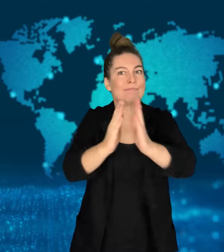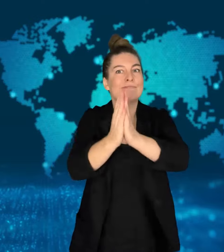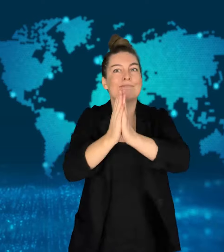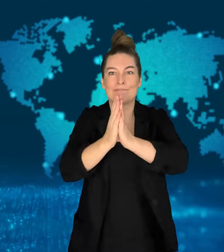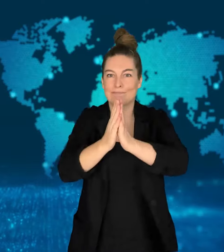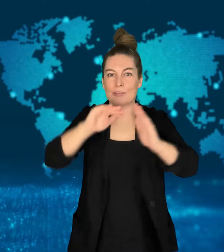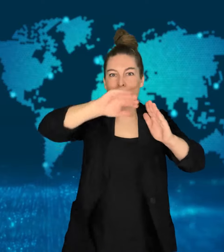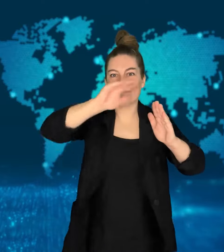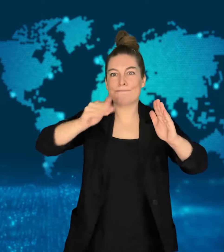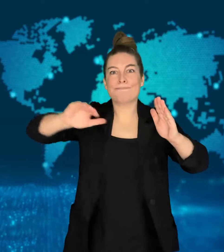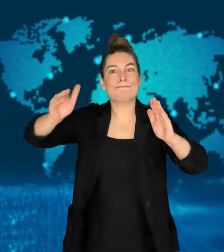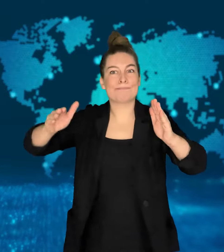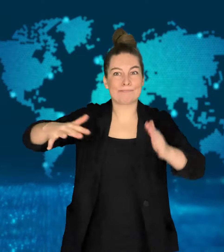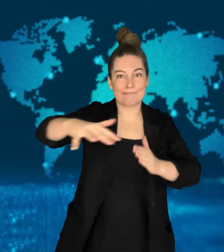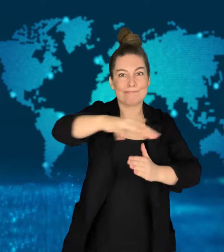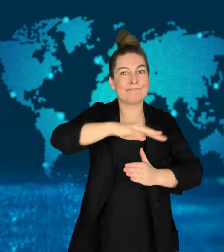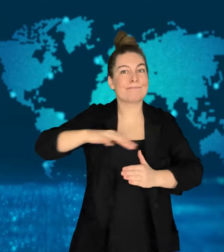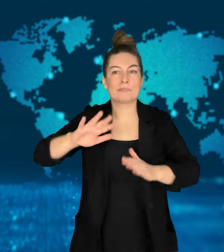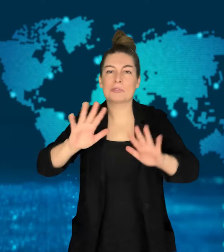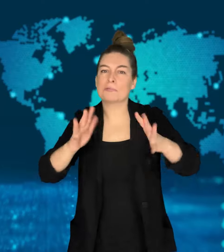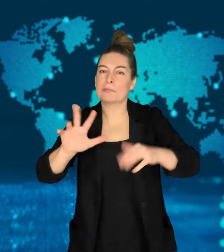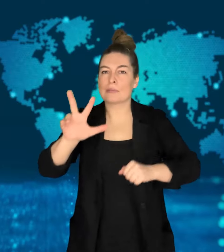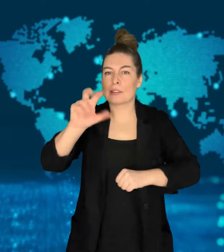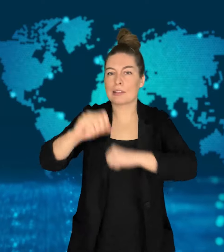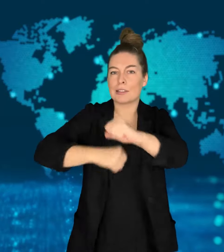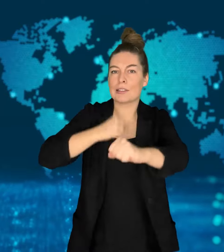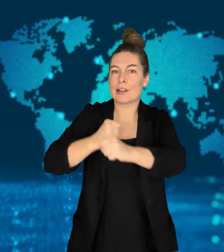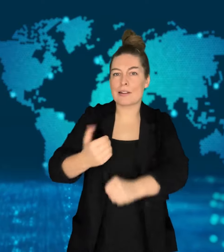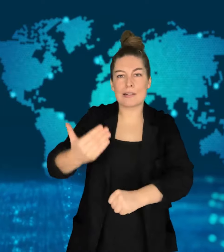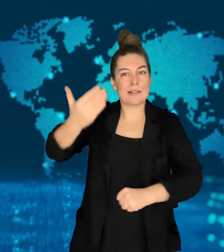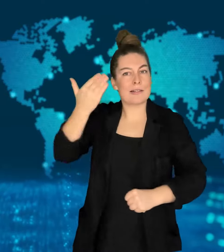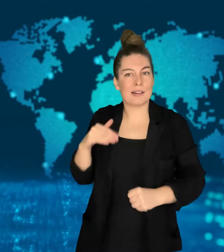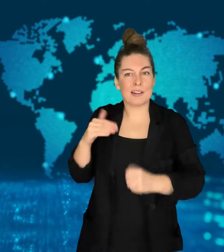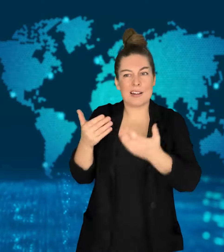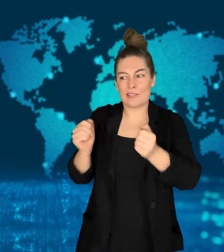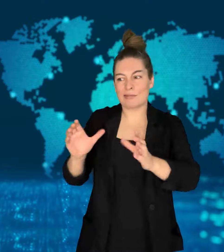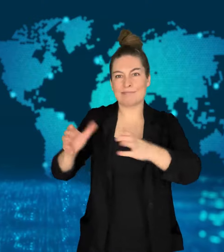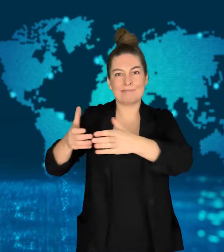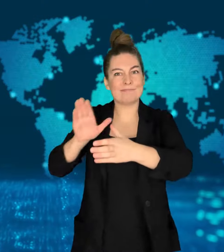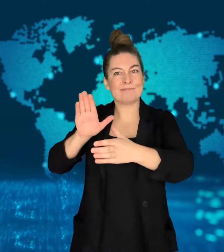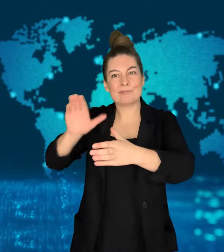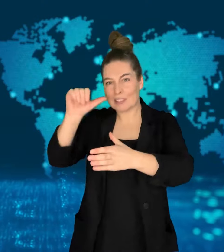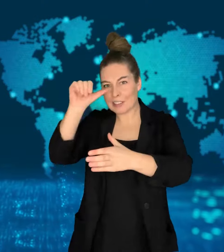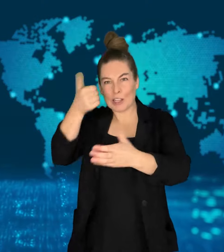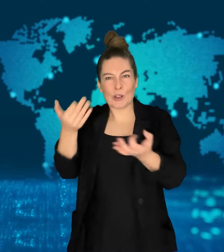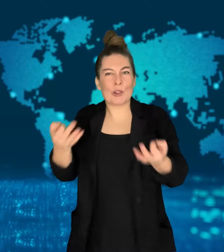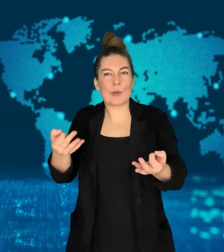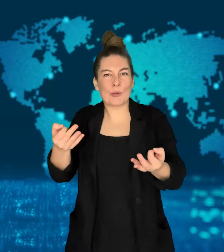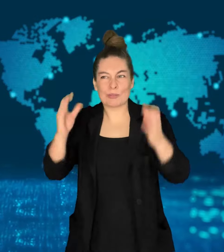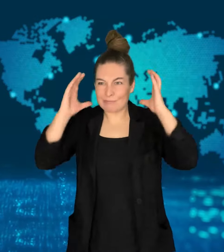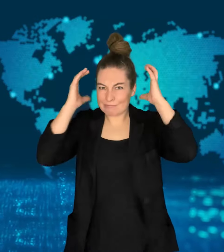It was torn down by Hindu mobs around 30 years ago.